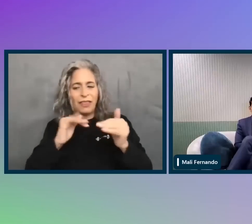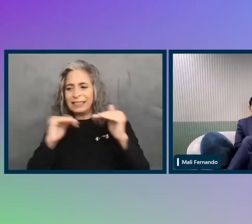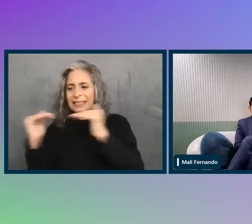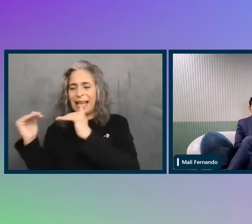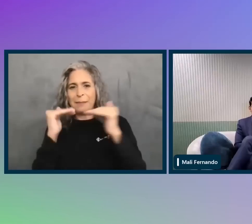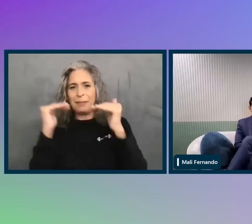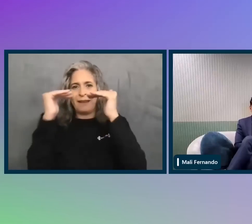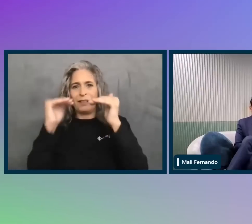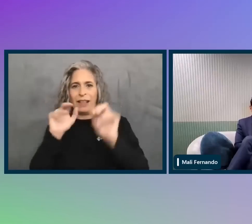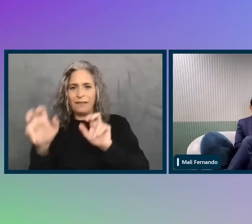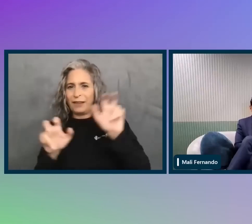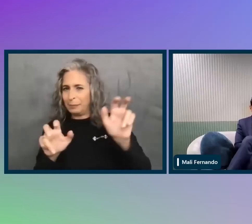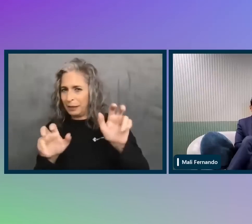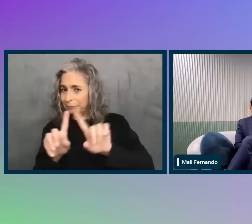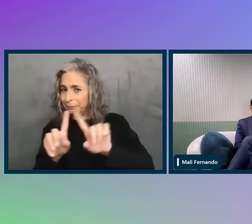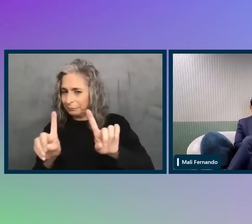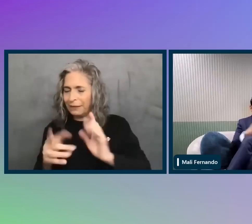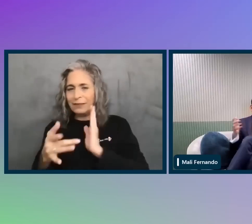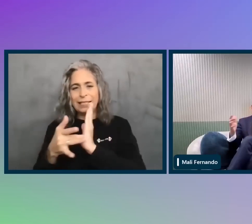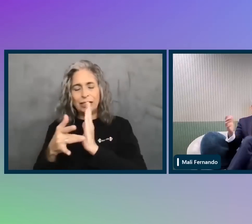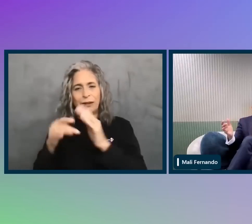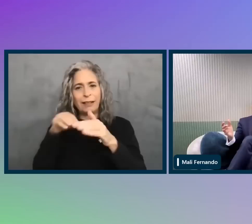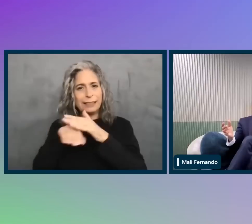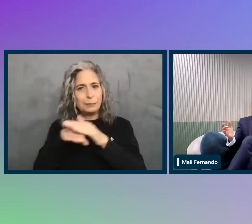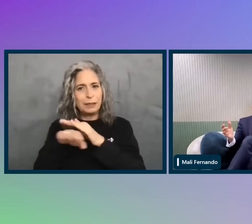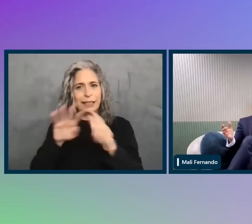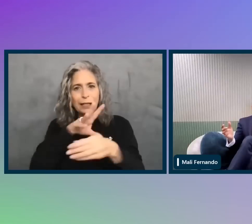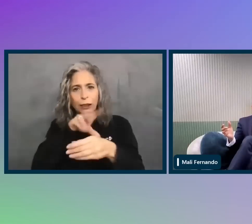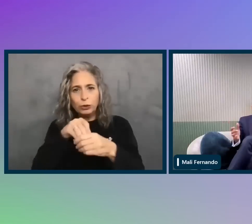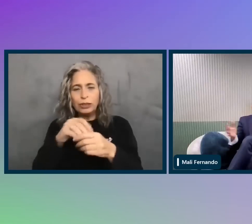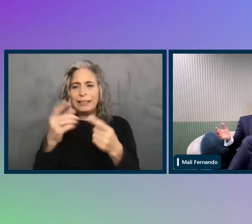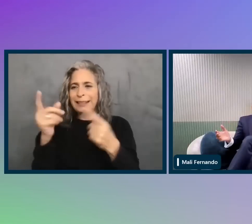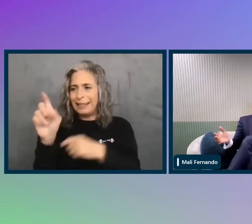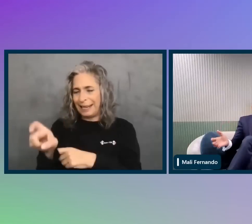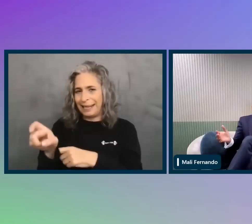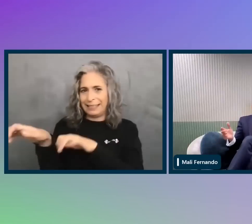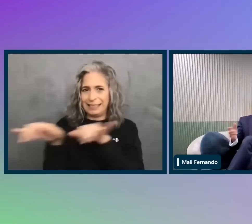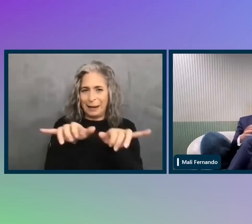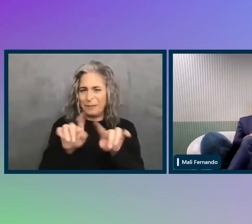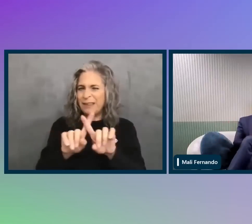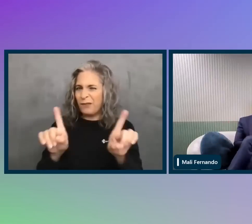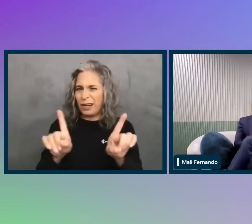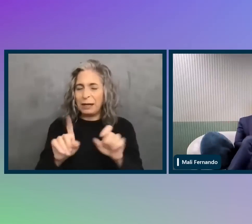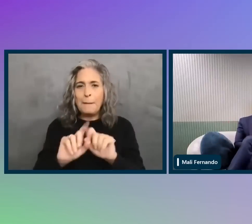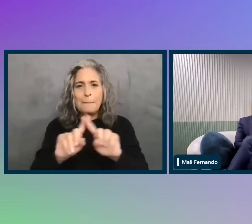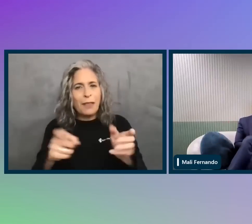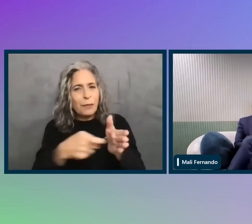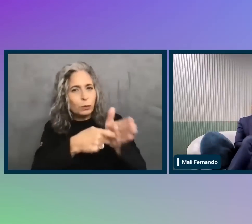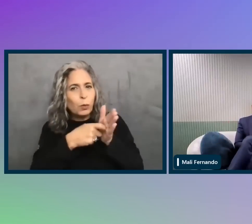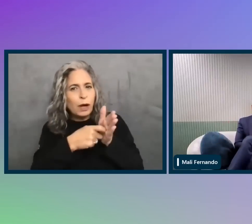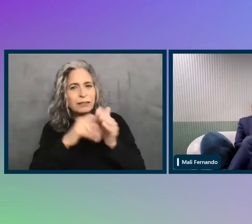that this digital accessibility and disability inclusion do. But this requires a level of investment,